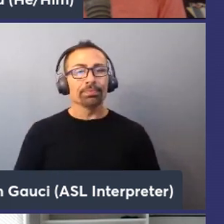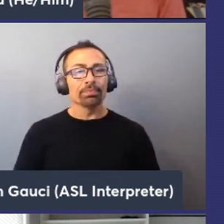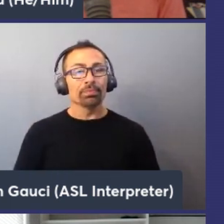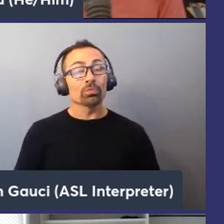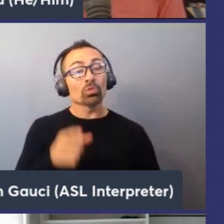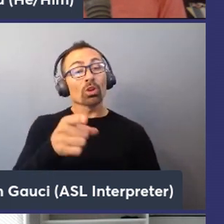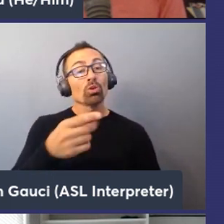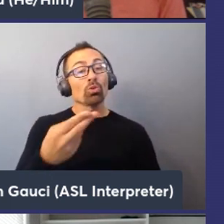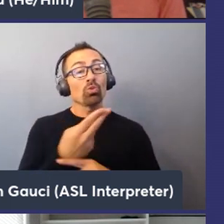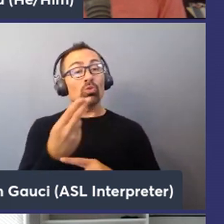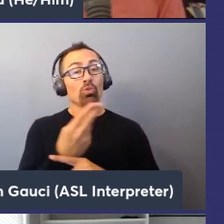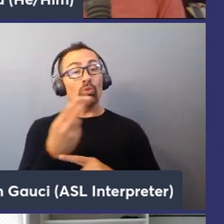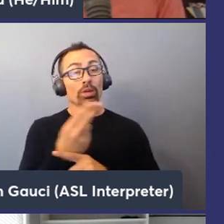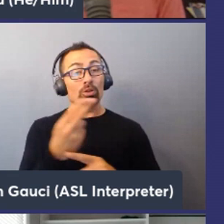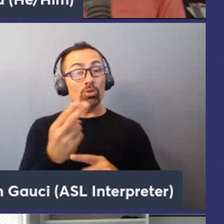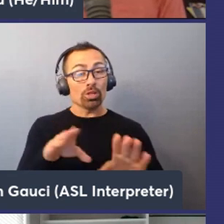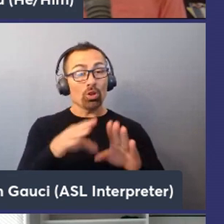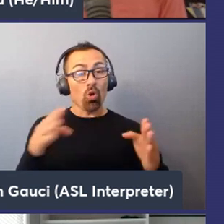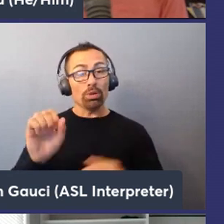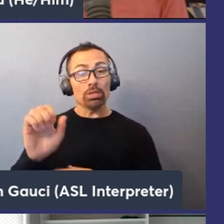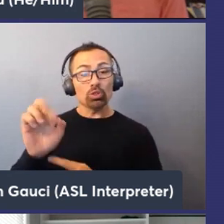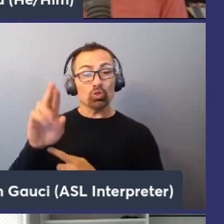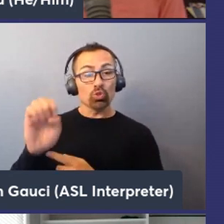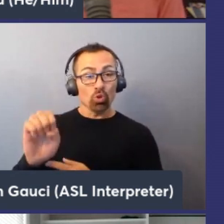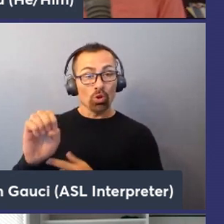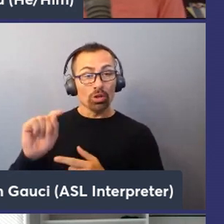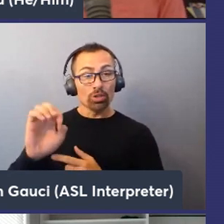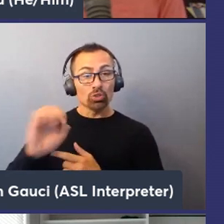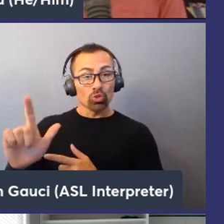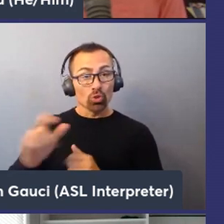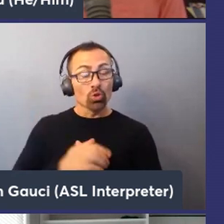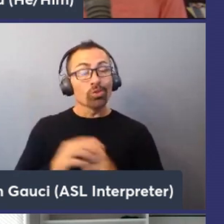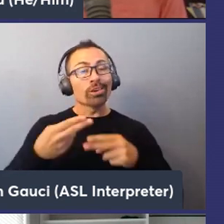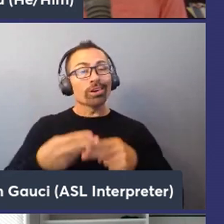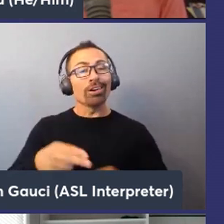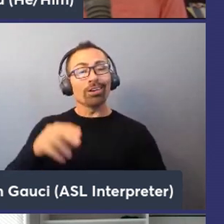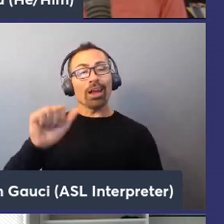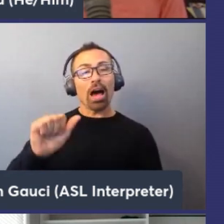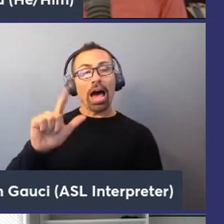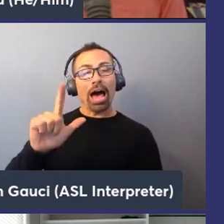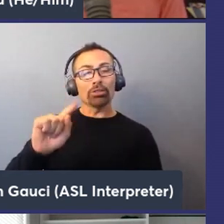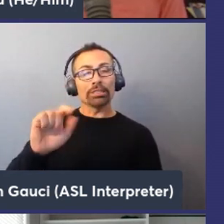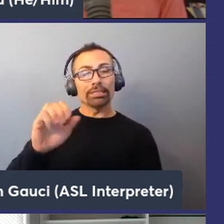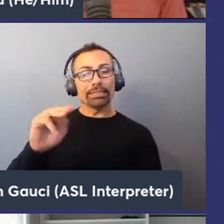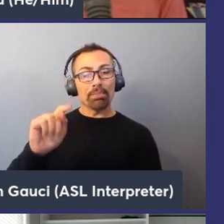that Tableau provides there called altimeter. And with that tool, it'll basically,